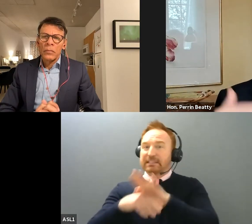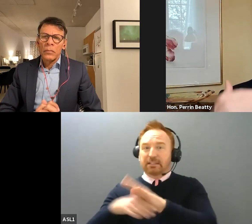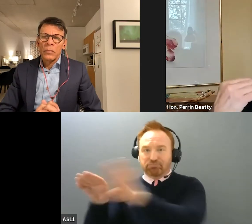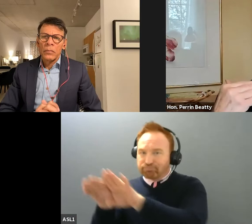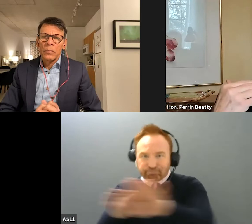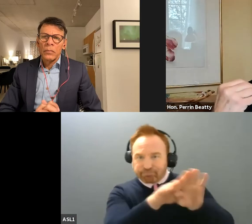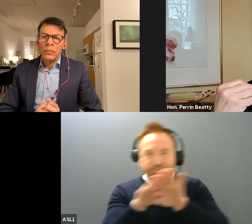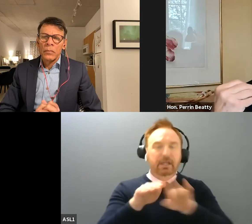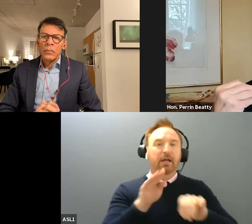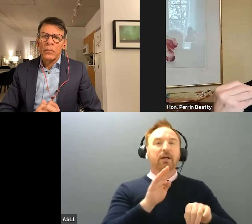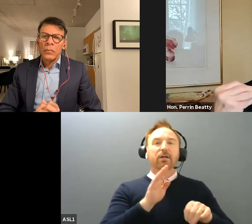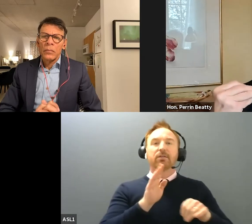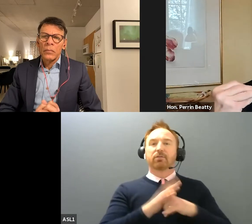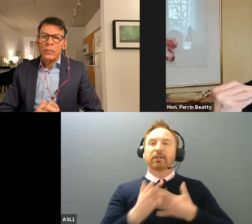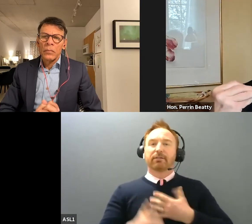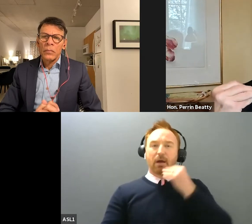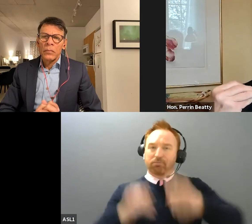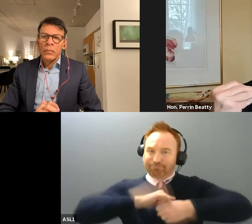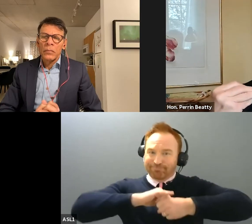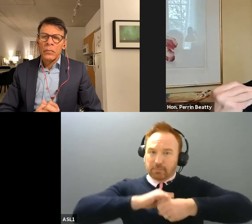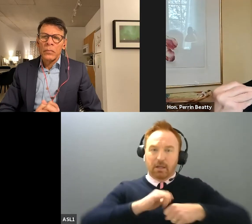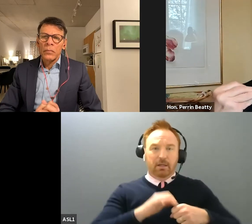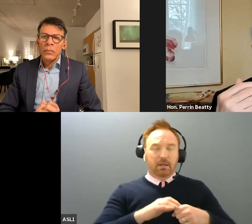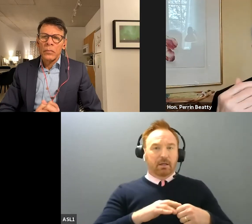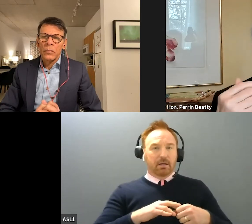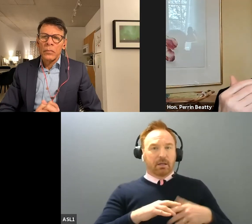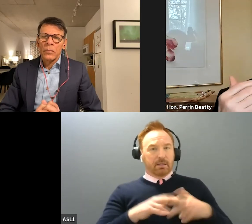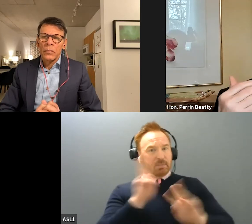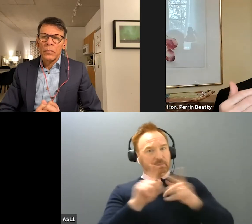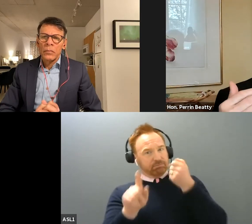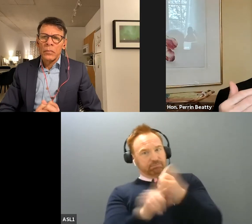People's mood was significantly affected by that because they have the sense that there are